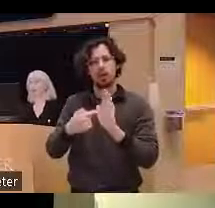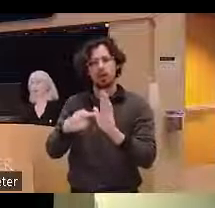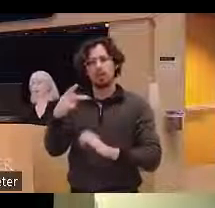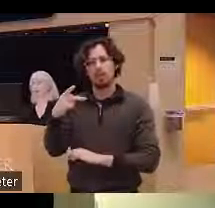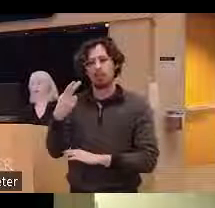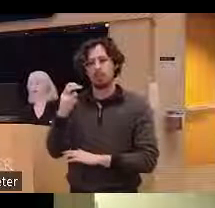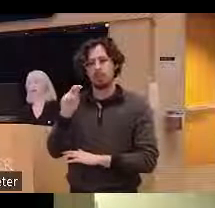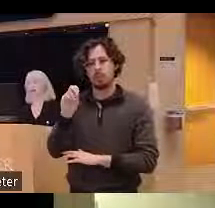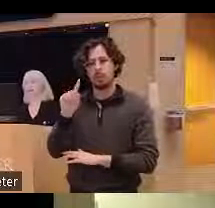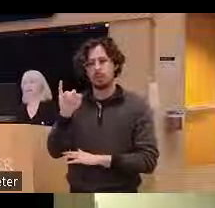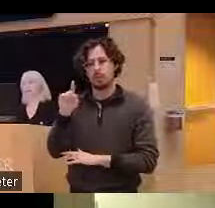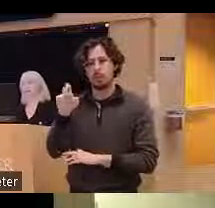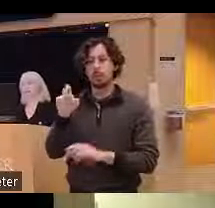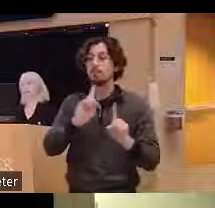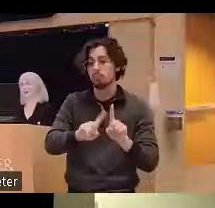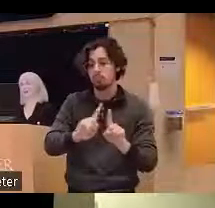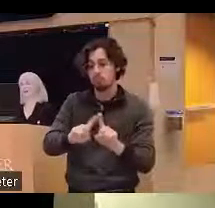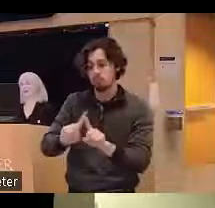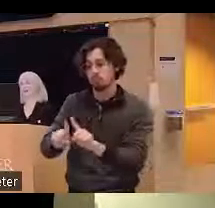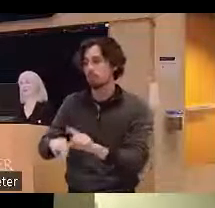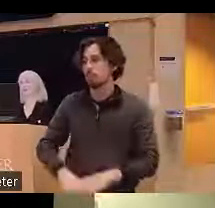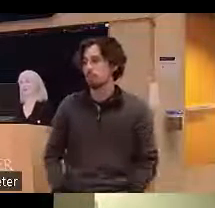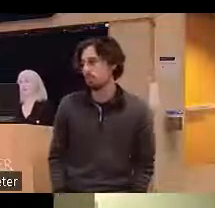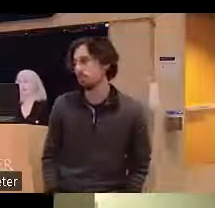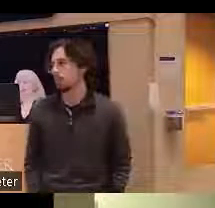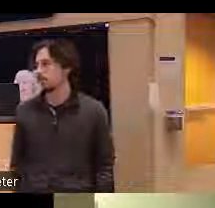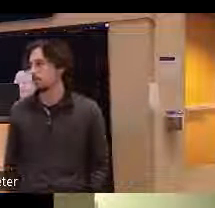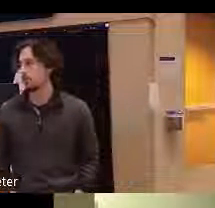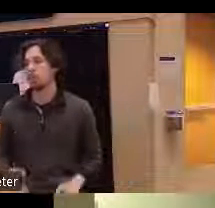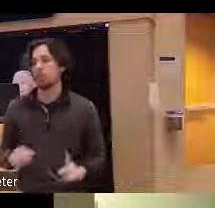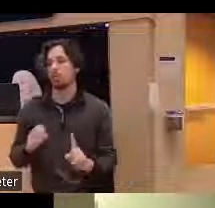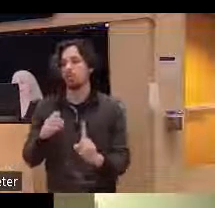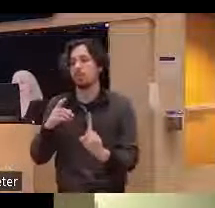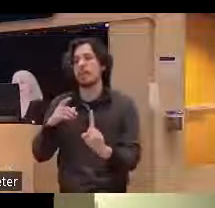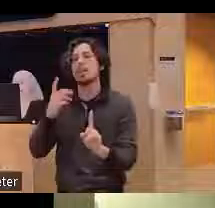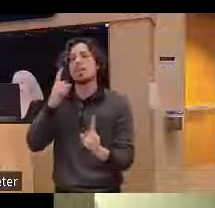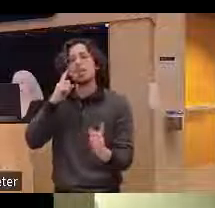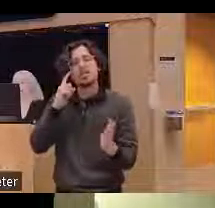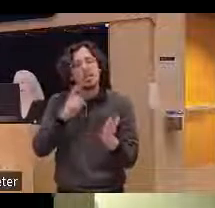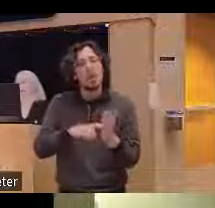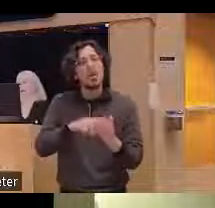you for example like if you look at the burble in full scale you'll see there's a green bar and a